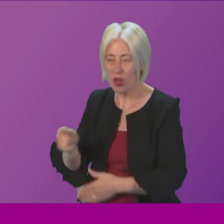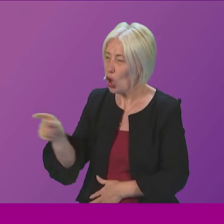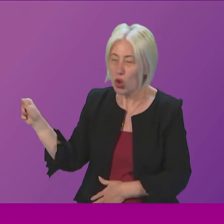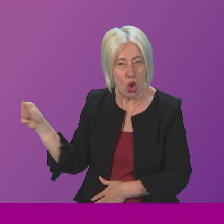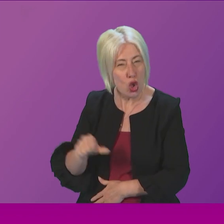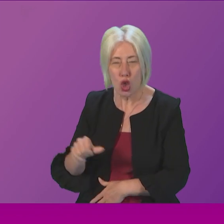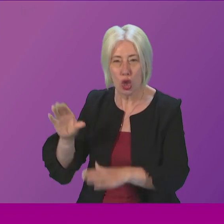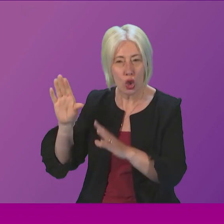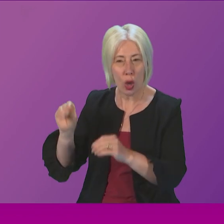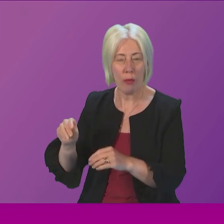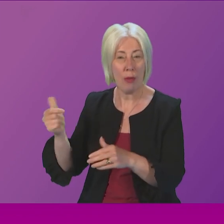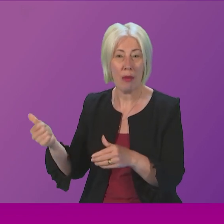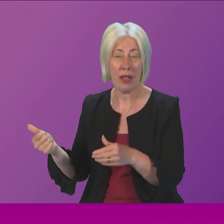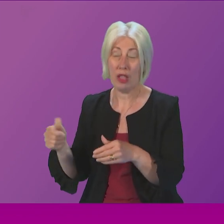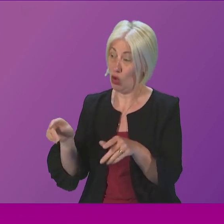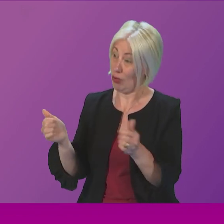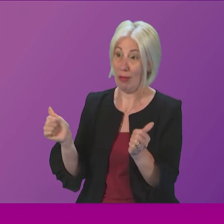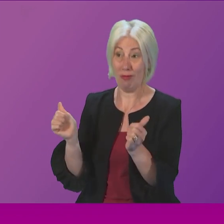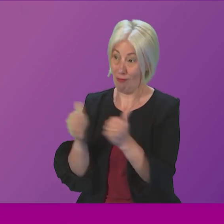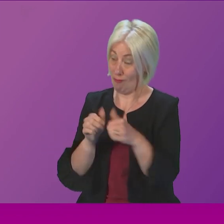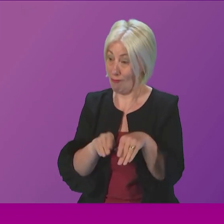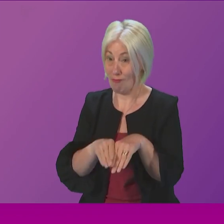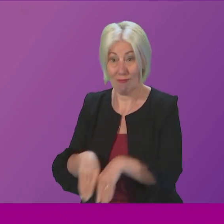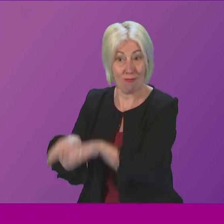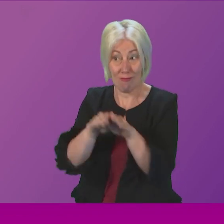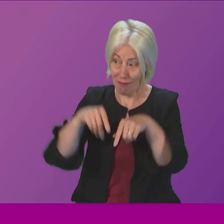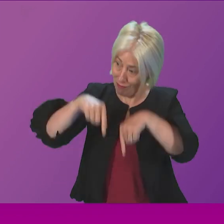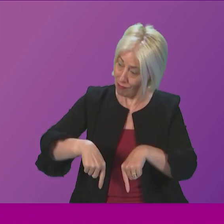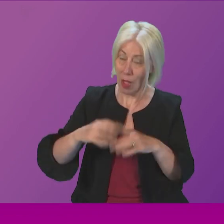They should join the consensus, in this Parliament and this country, on the need to take the